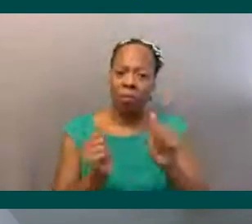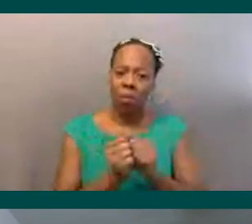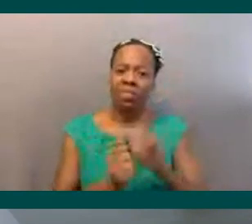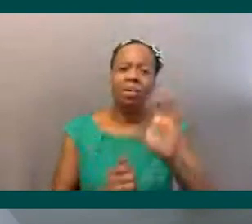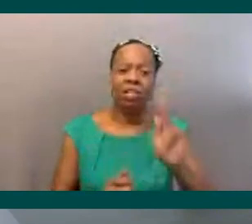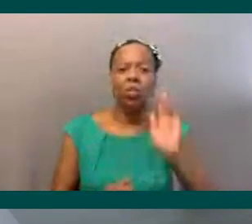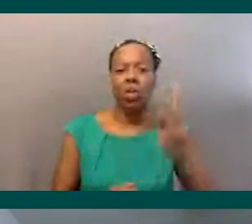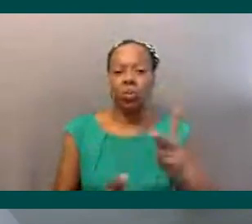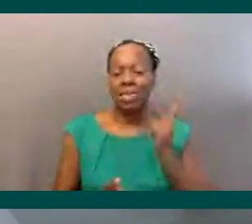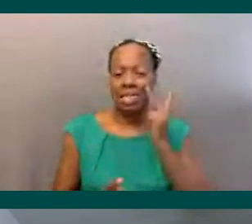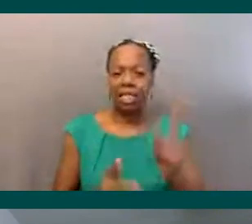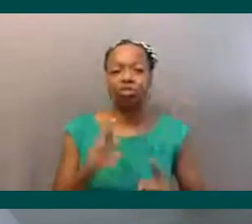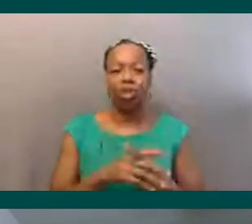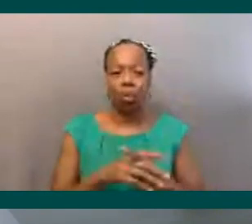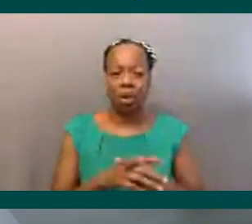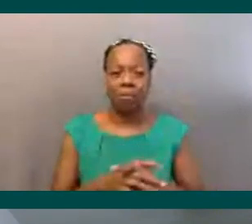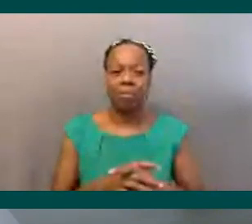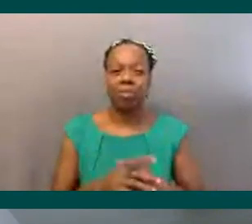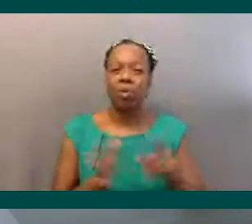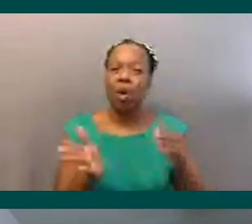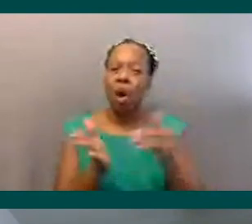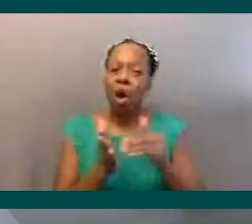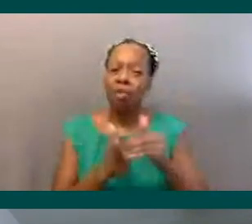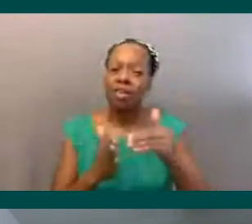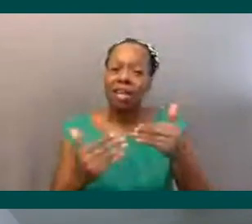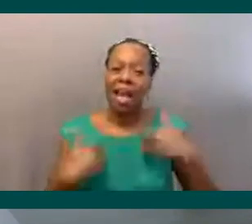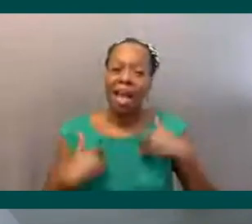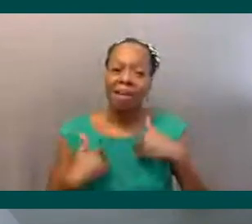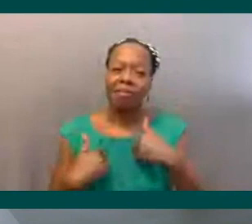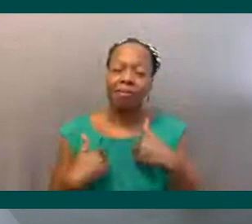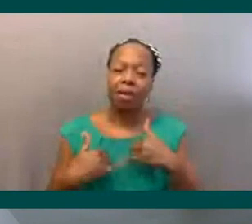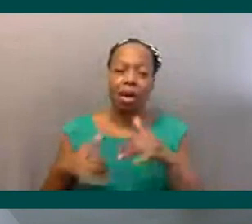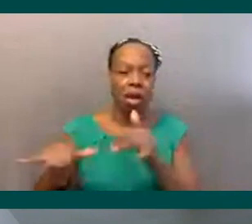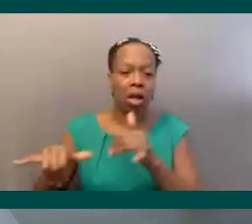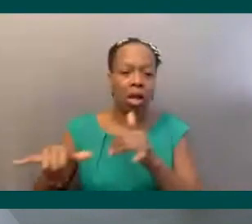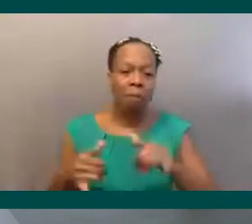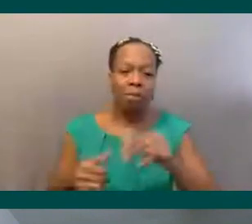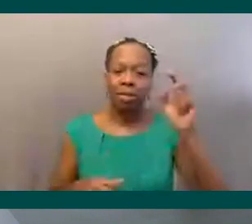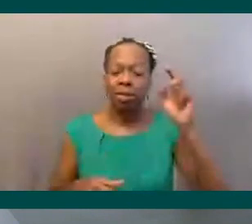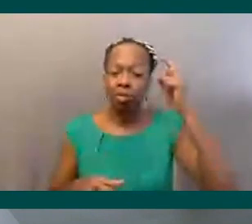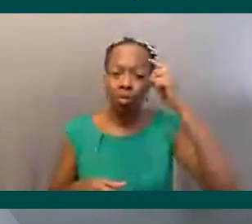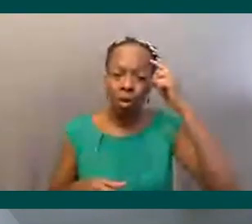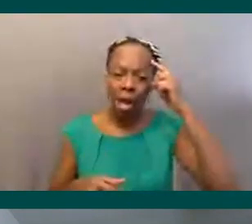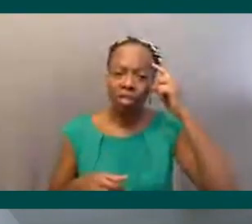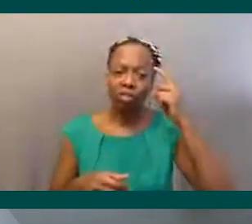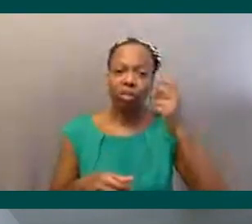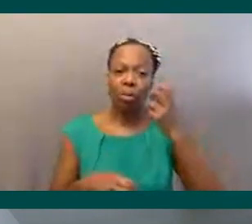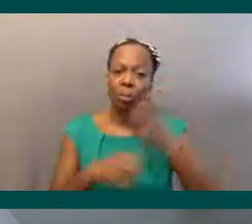and other common neurological disorders, so we look at the brain as a whole